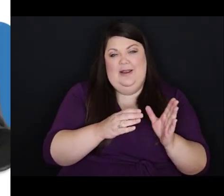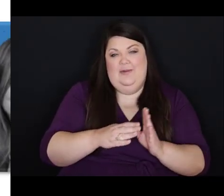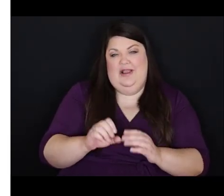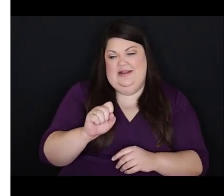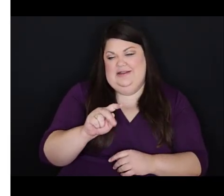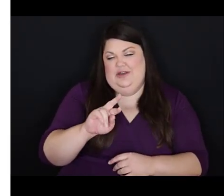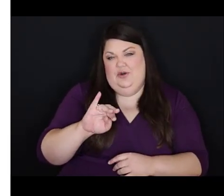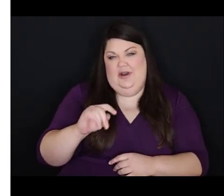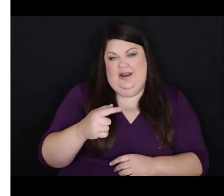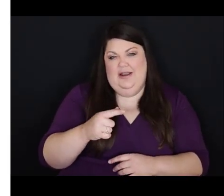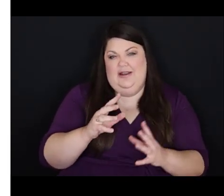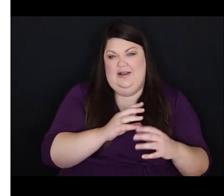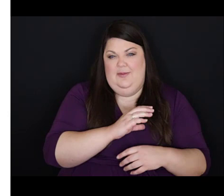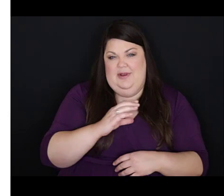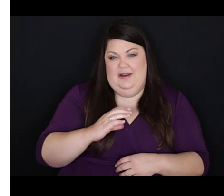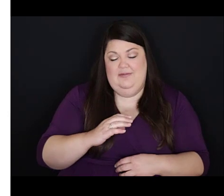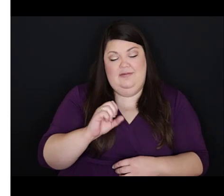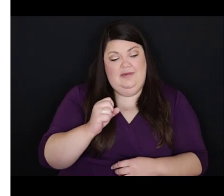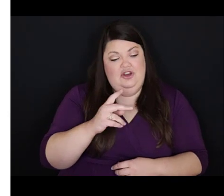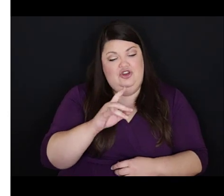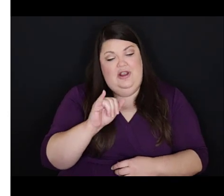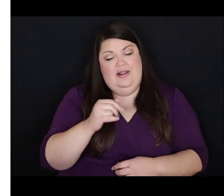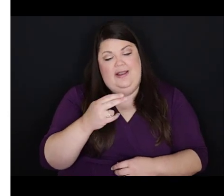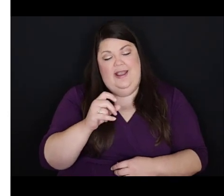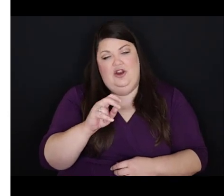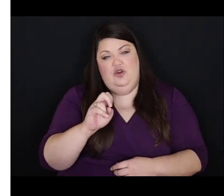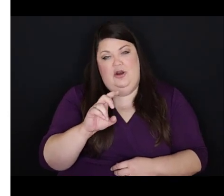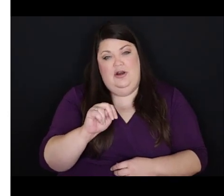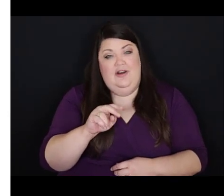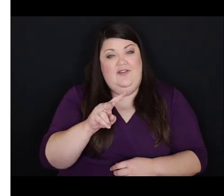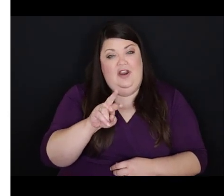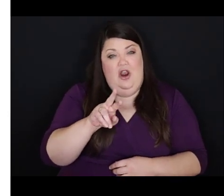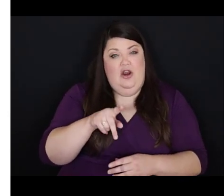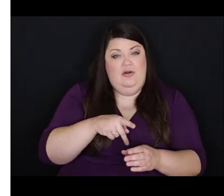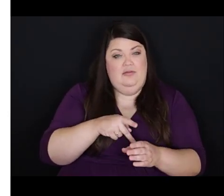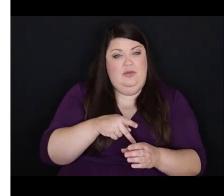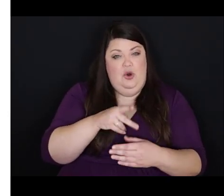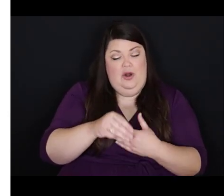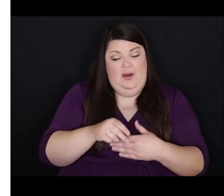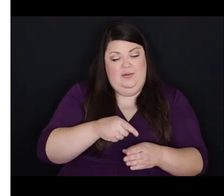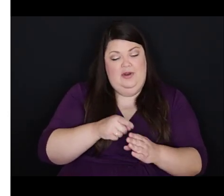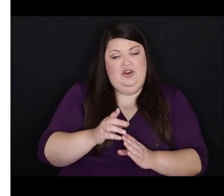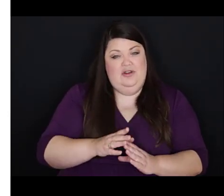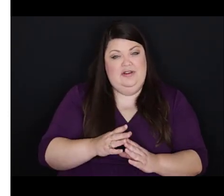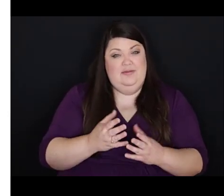And Shelley Hendren, a VR Program Specialist who has been with RSA for two years. She came